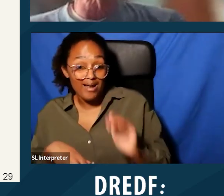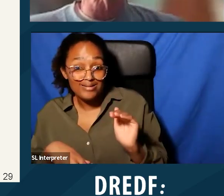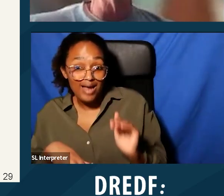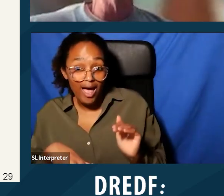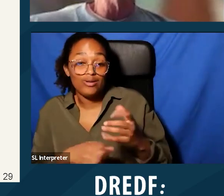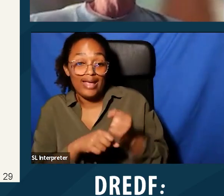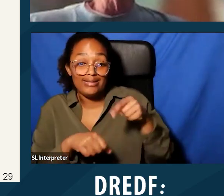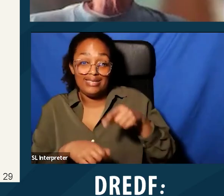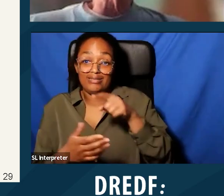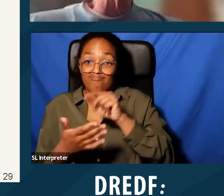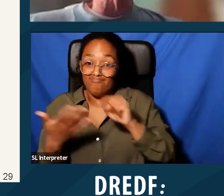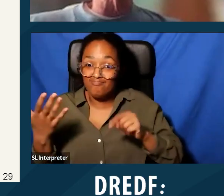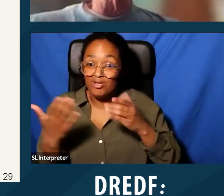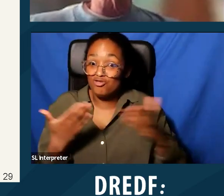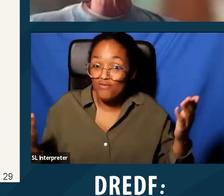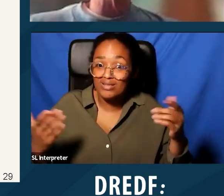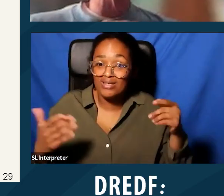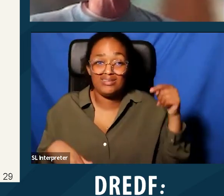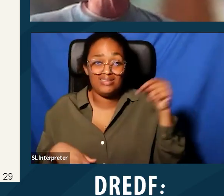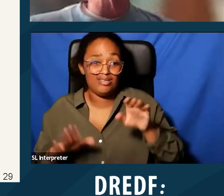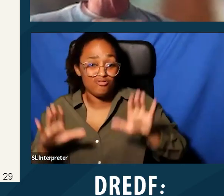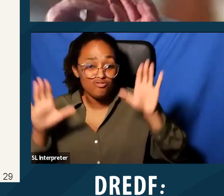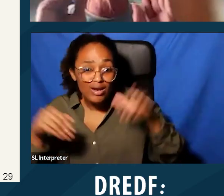Because I have gotten these services, this is the great stuff. I was able